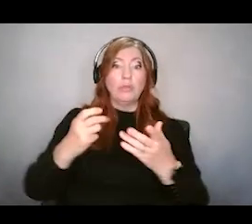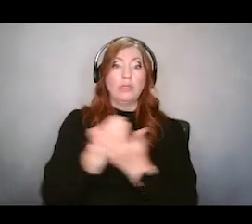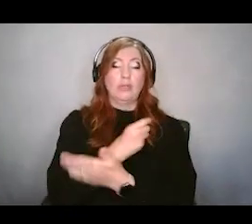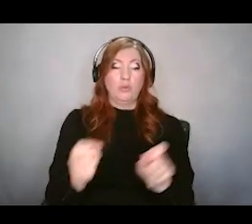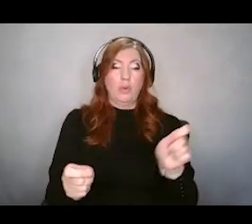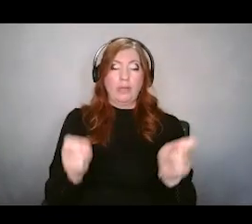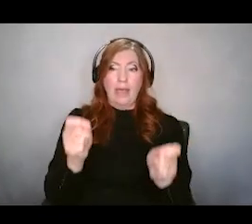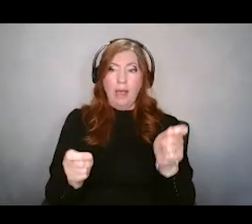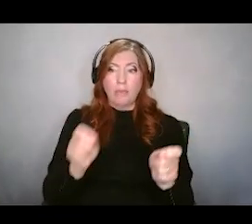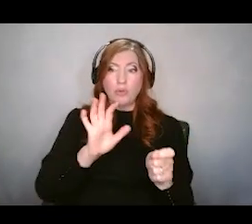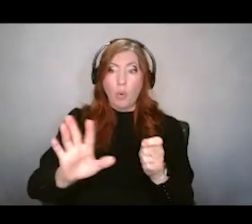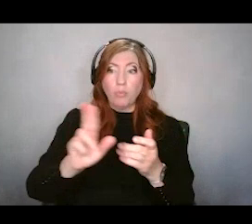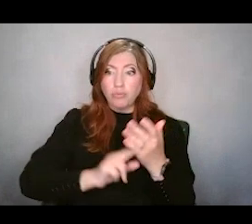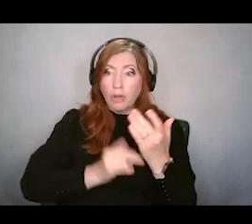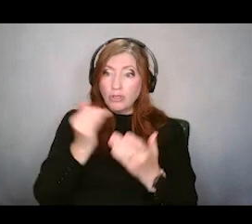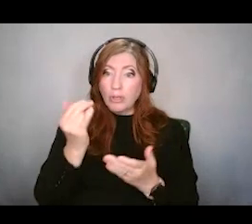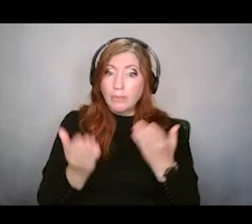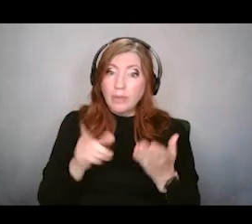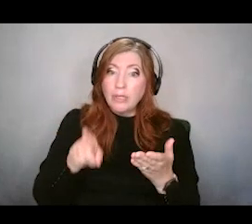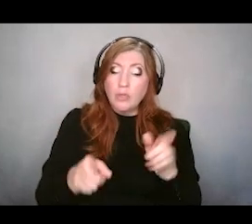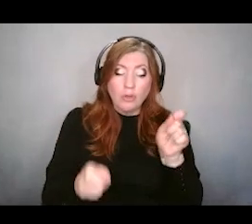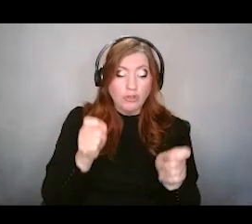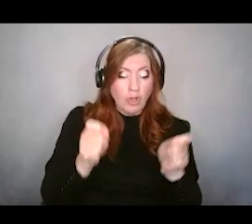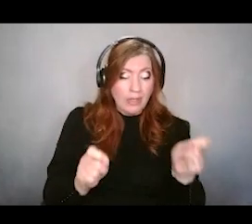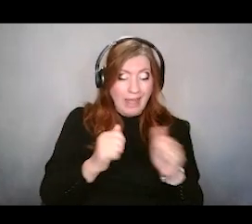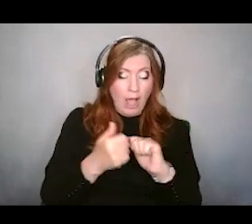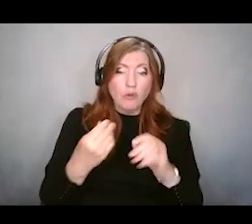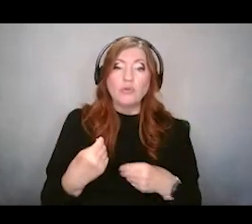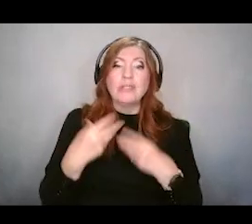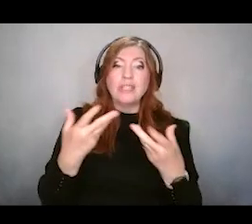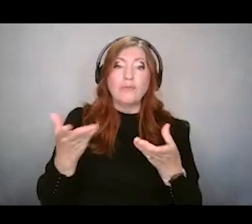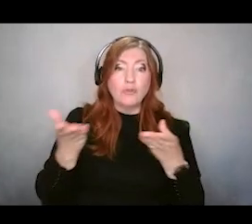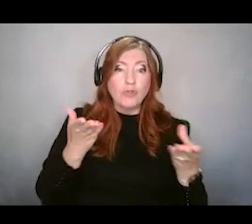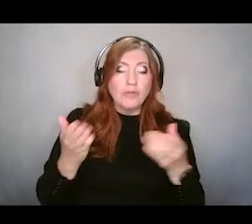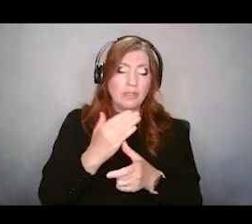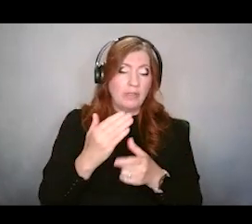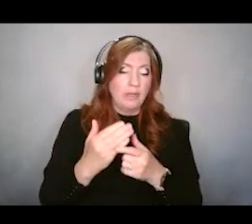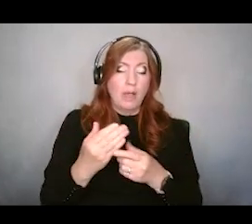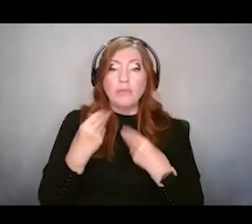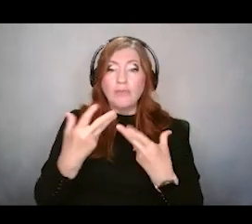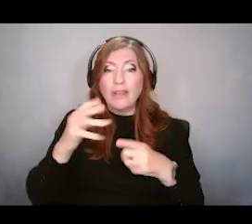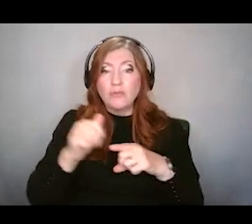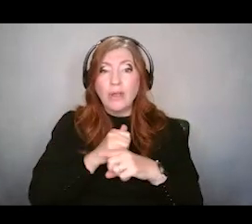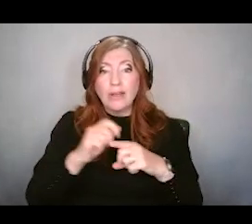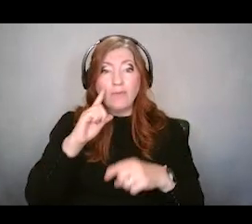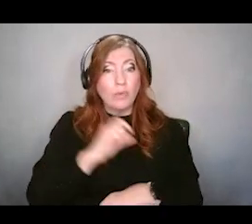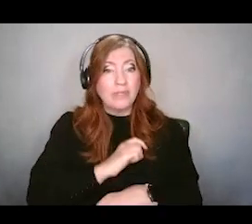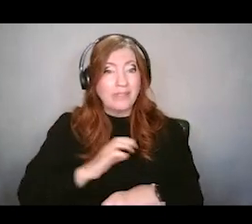need to adjust how services are delivered, provide training to staff, or develop new partnerships.